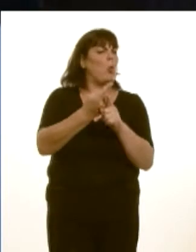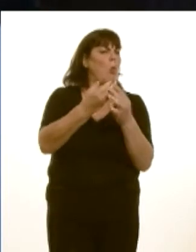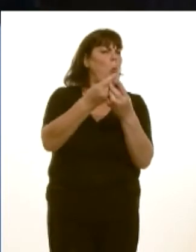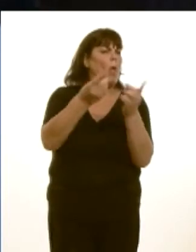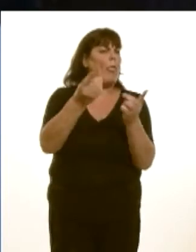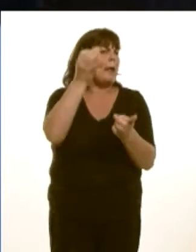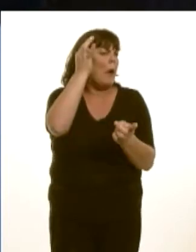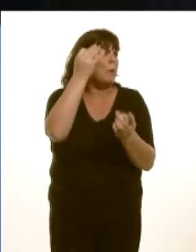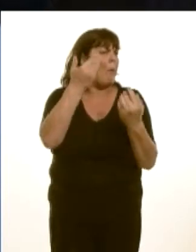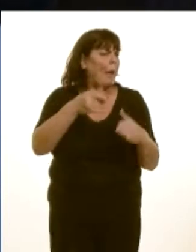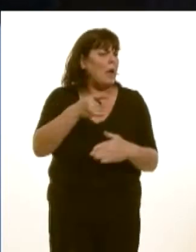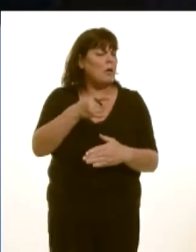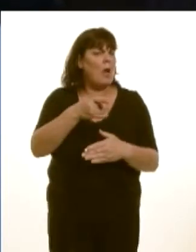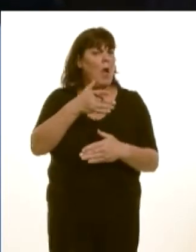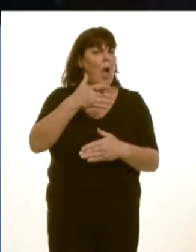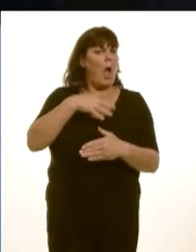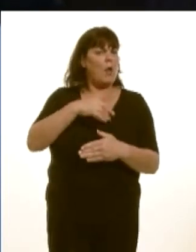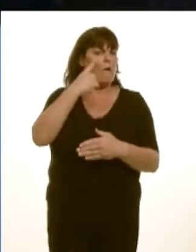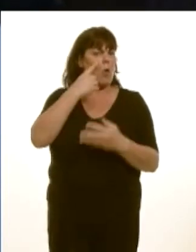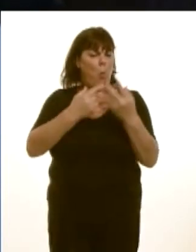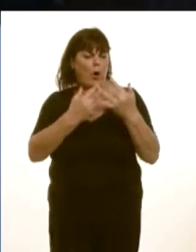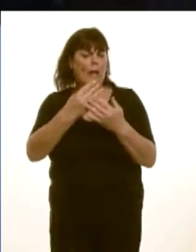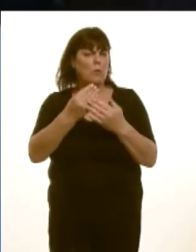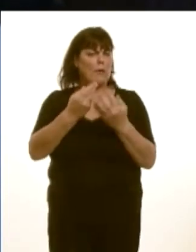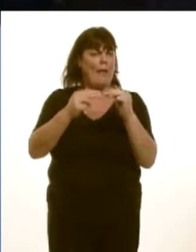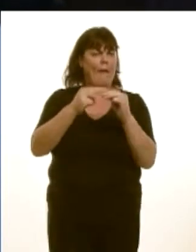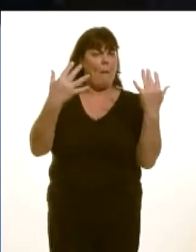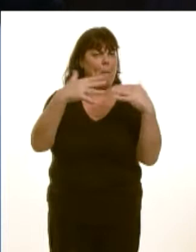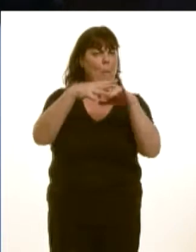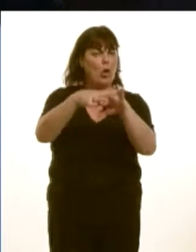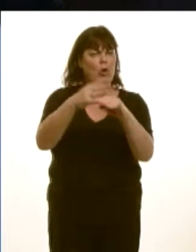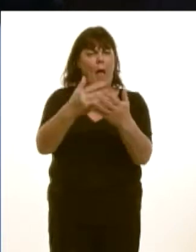How have you factored in the actual cost of reorganisation to the authorities as well